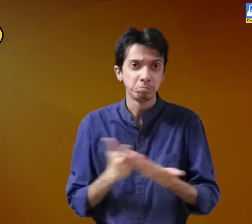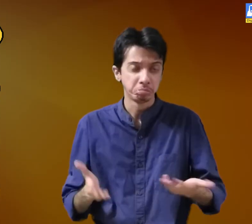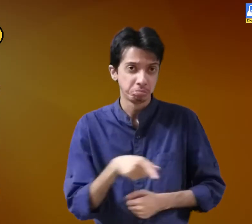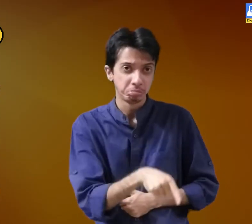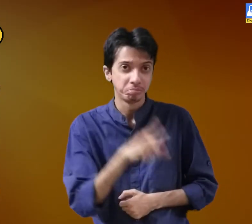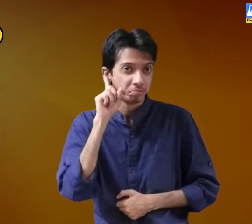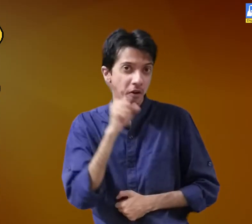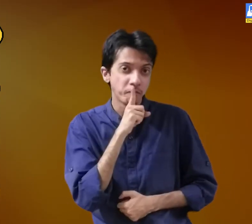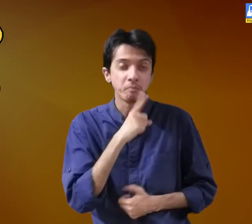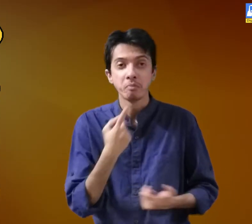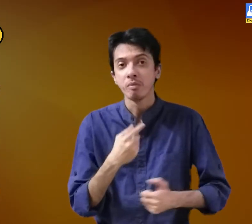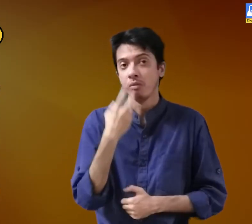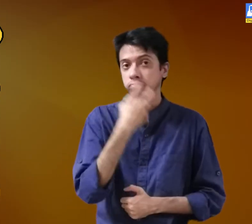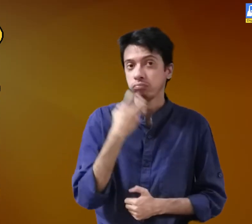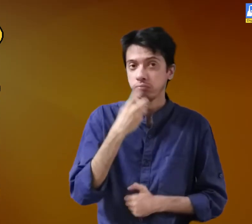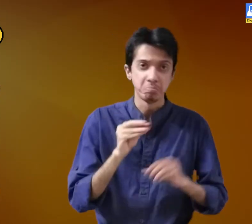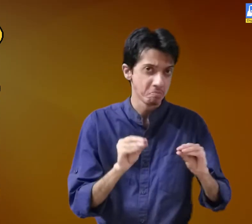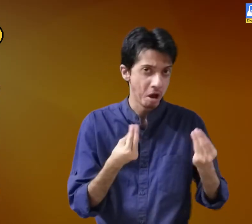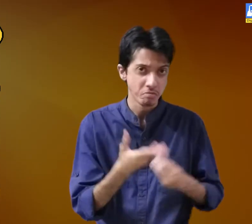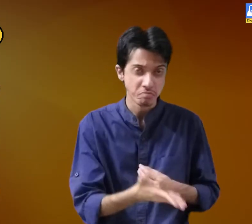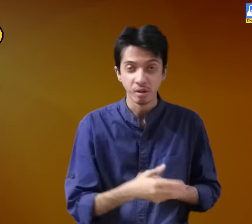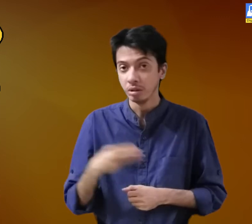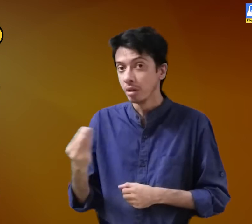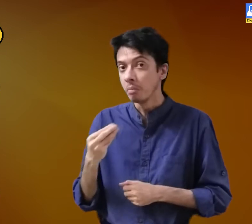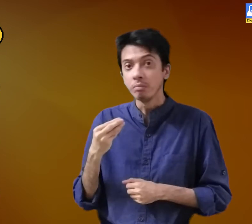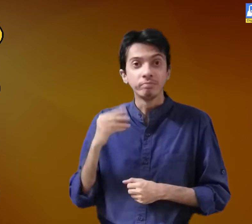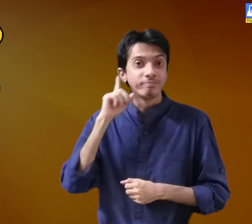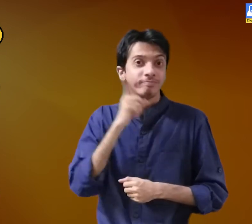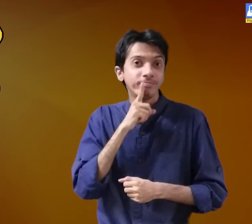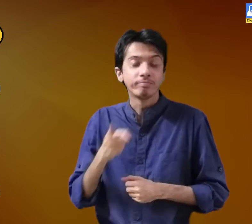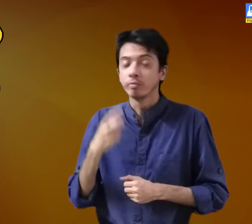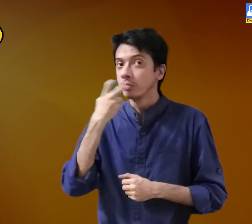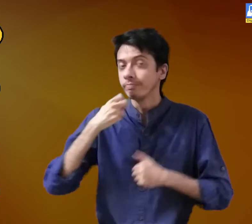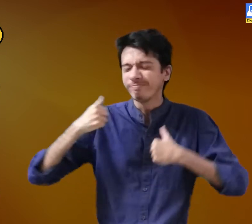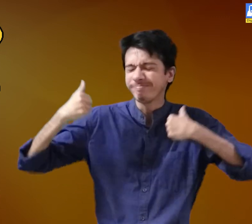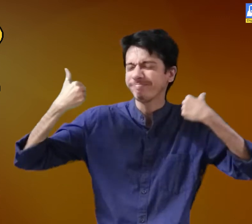children prefer to get education through oralism and they get success and some do not get success